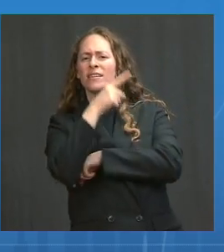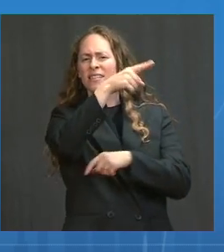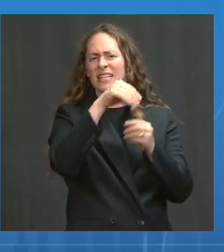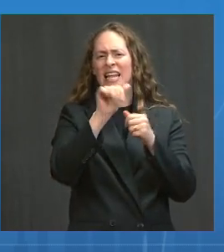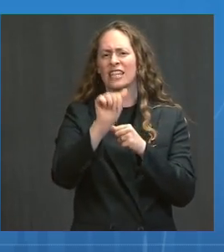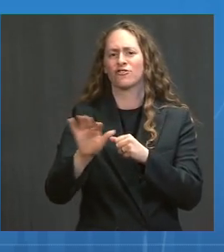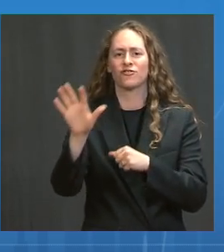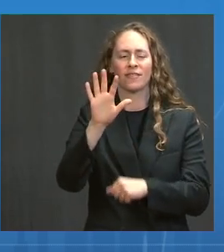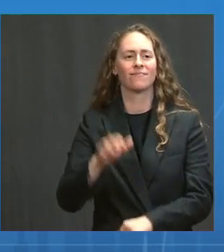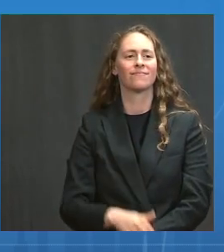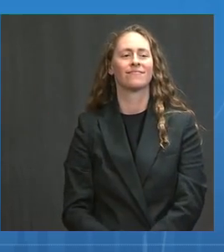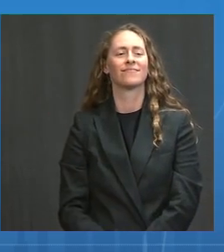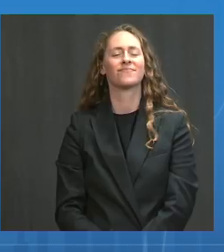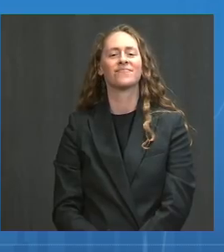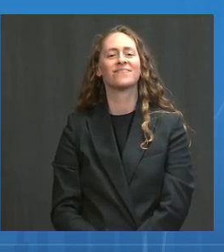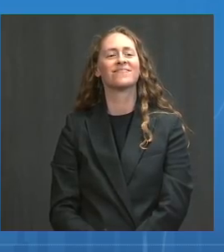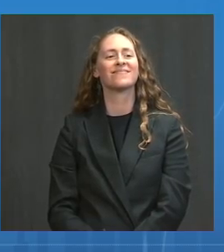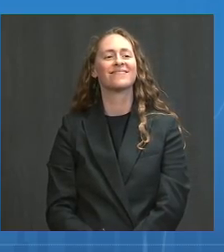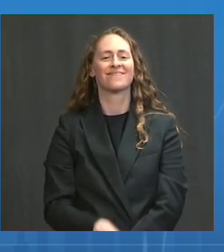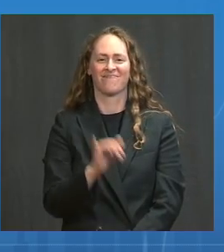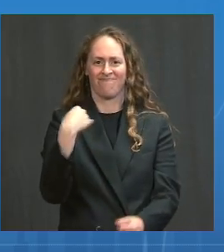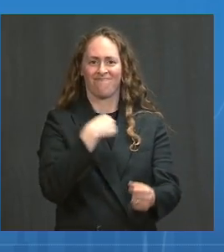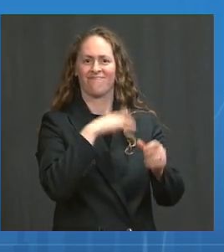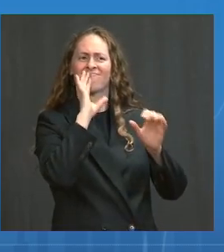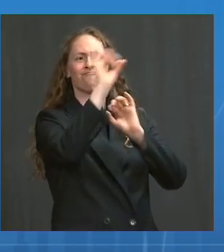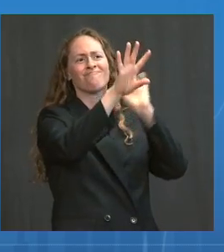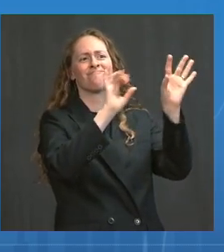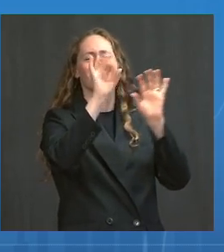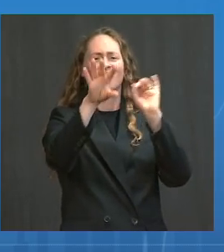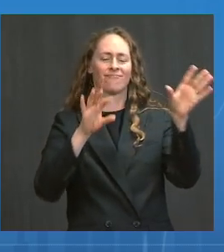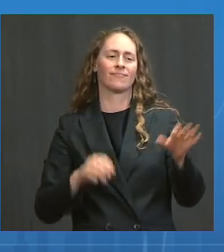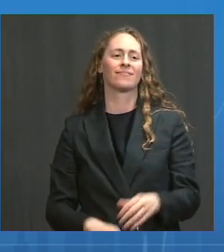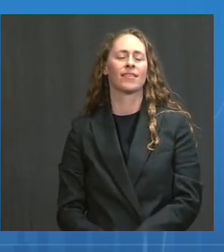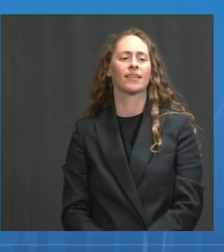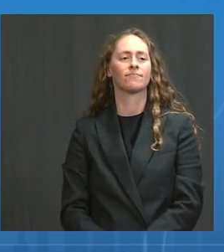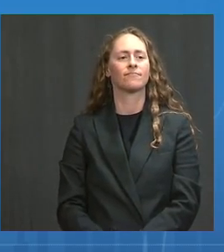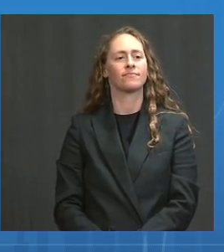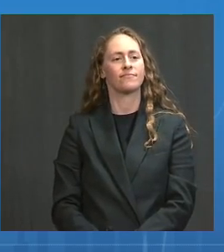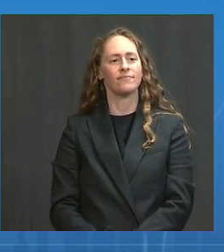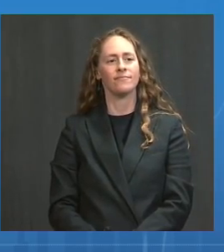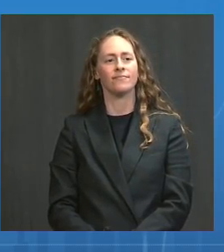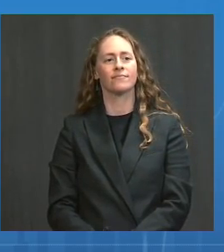set of operational, regulatory, and legal processes that are specific to each country.